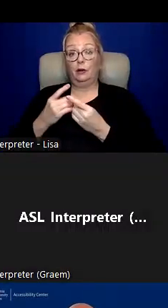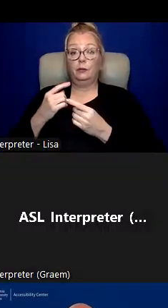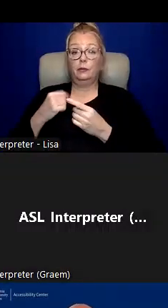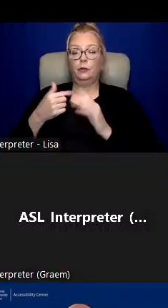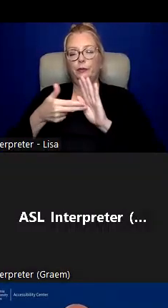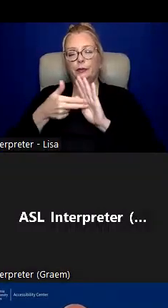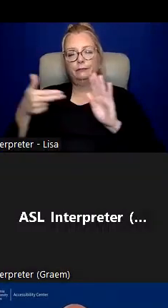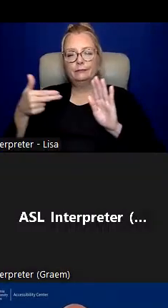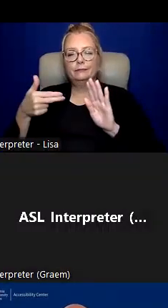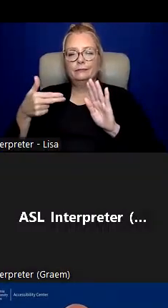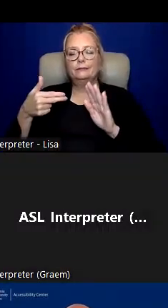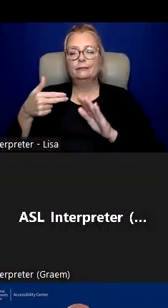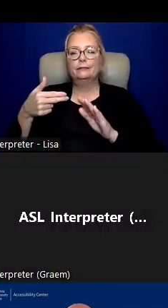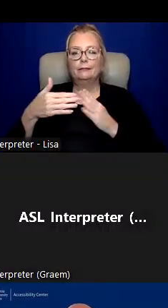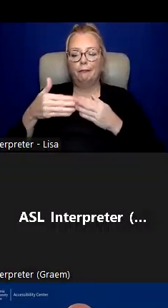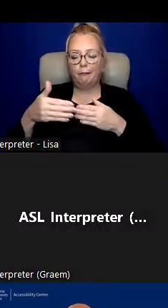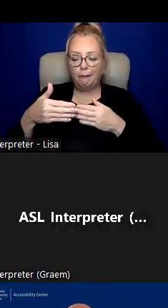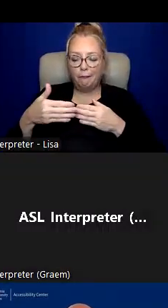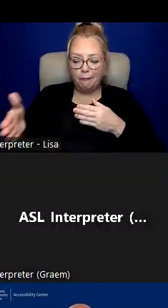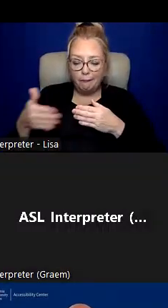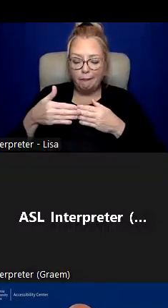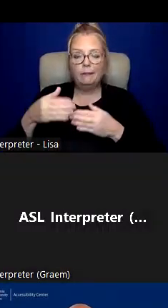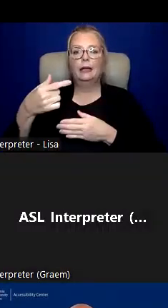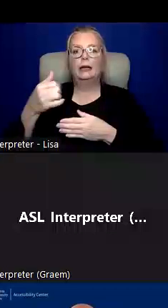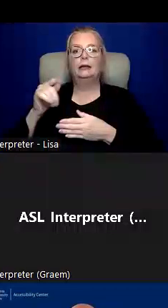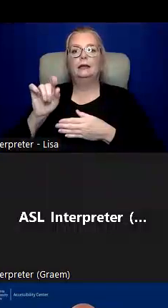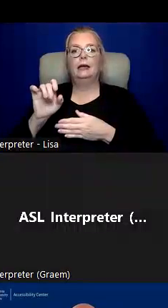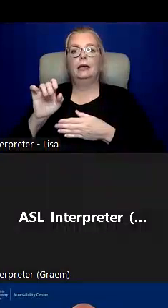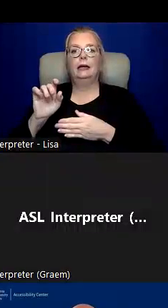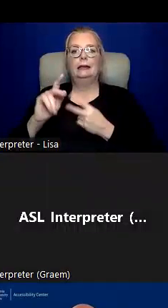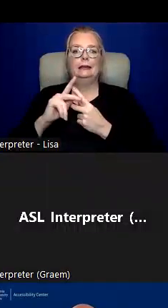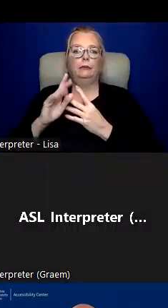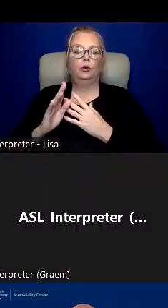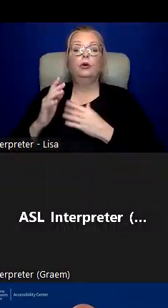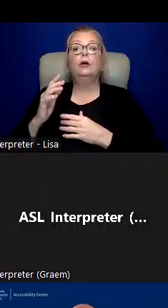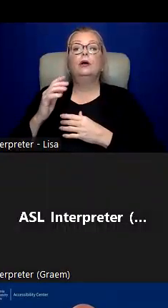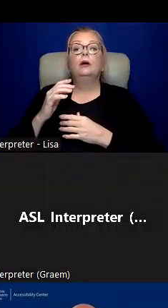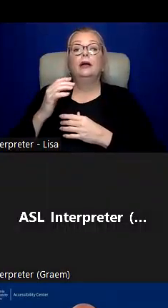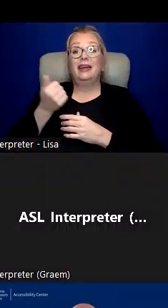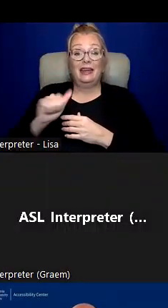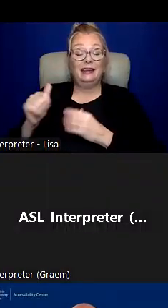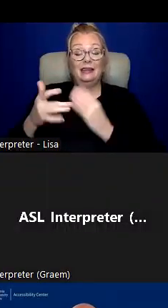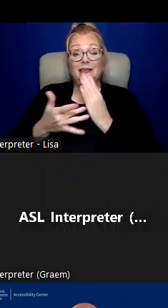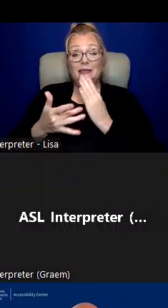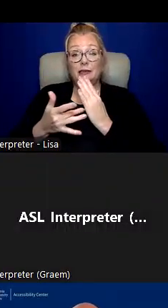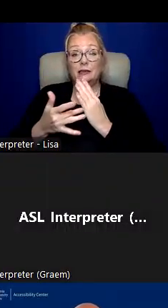were supposed to be making sure that any technology purchases that we had first checked with the support rep